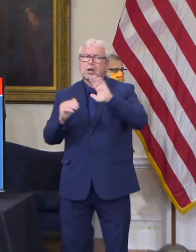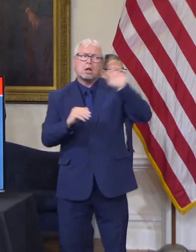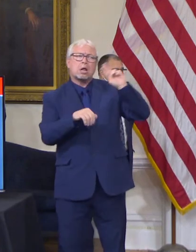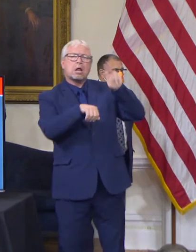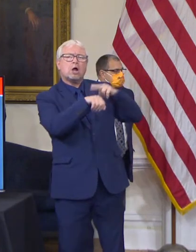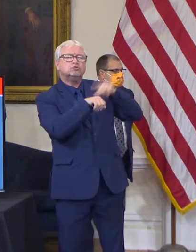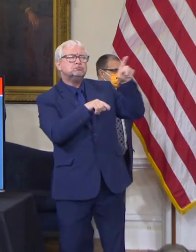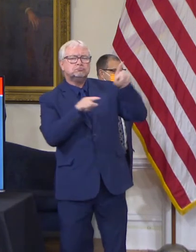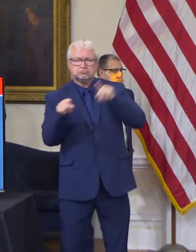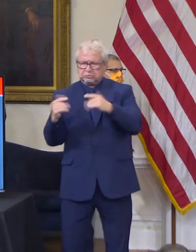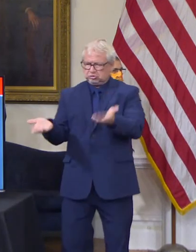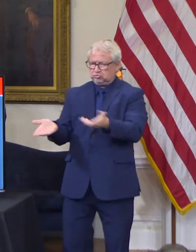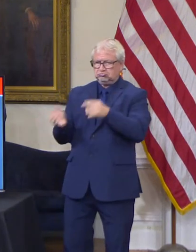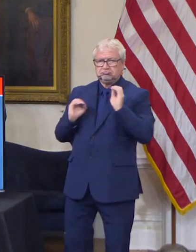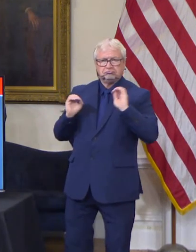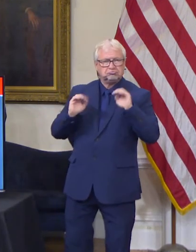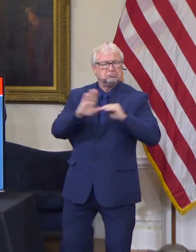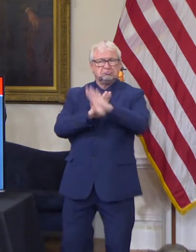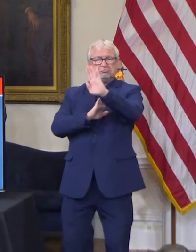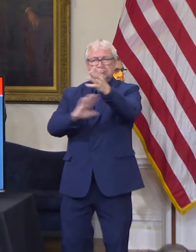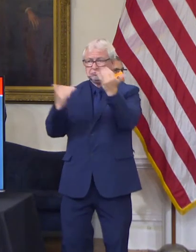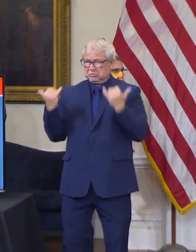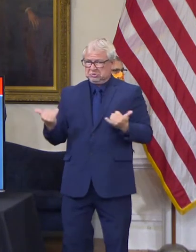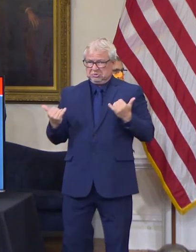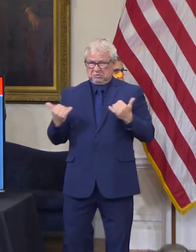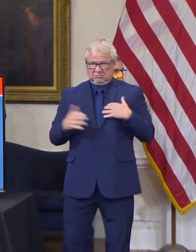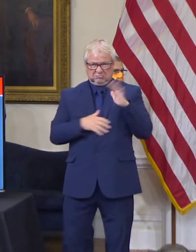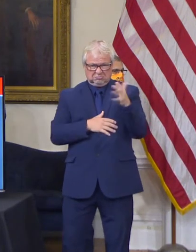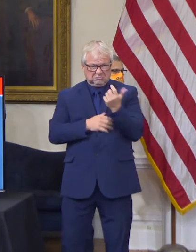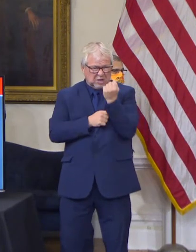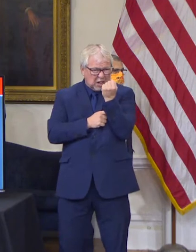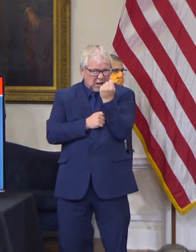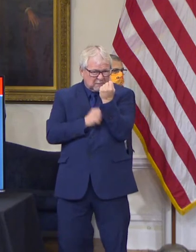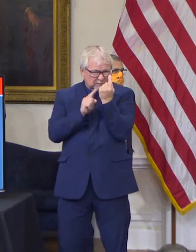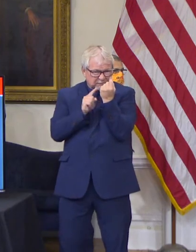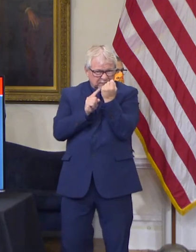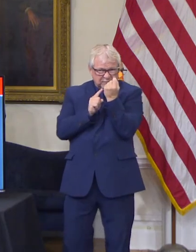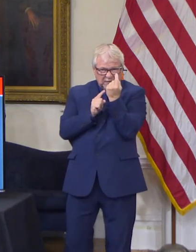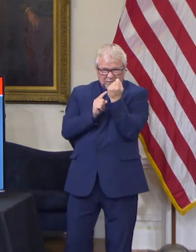of increased severity among children. There are currently only 11 COVID pediatric